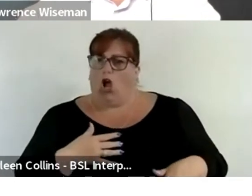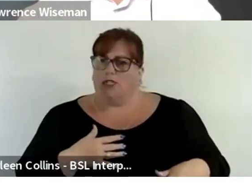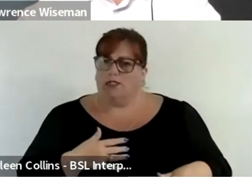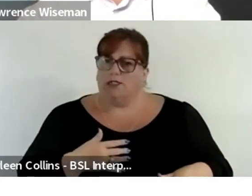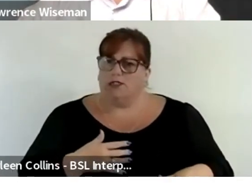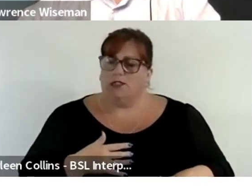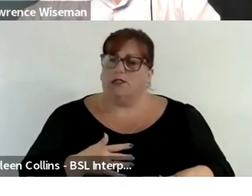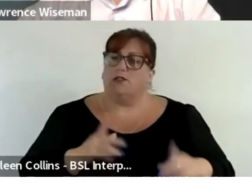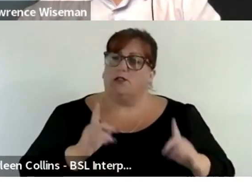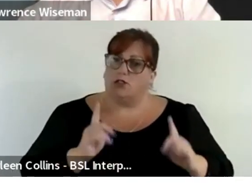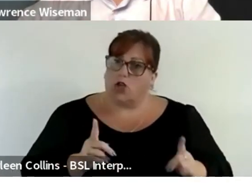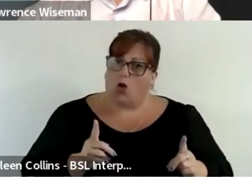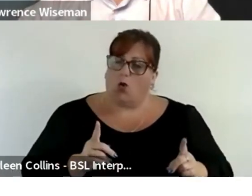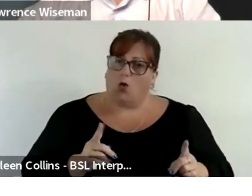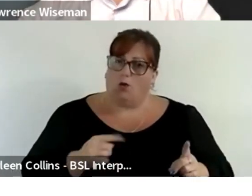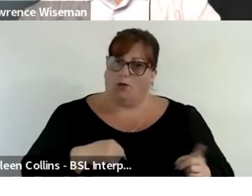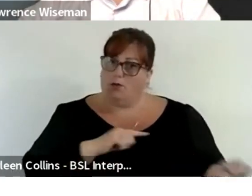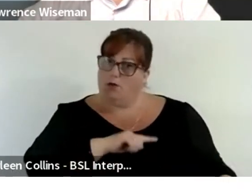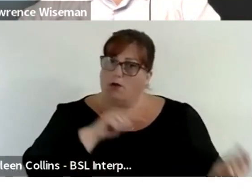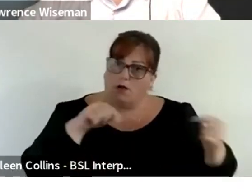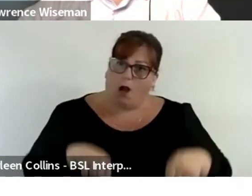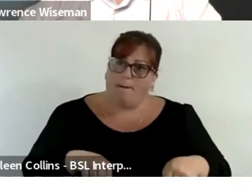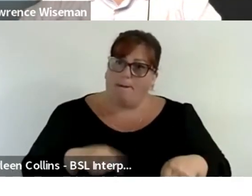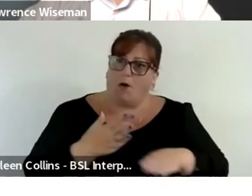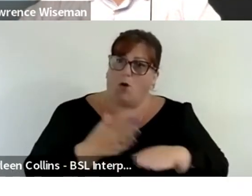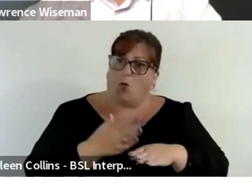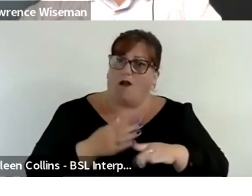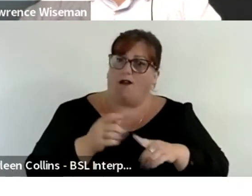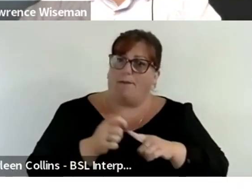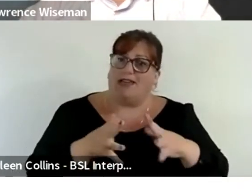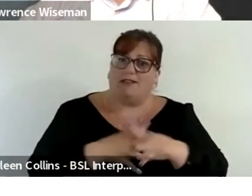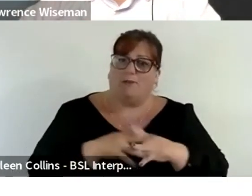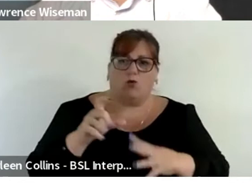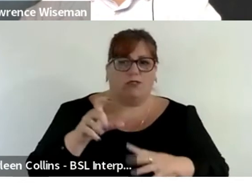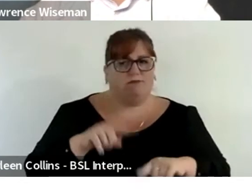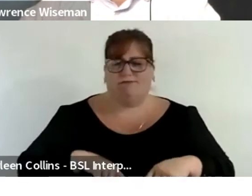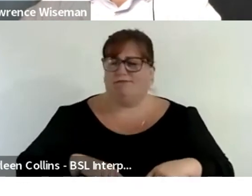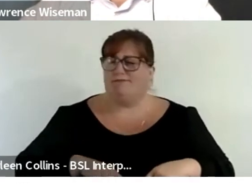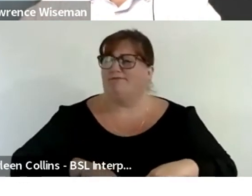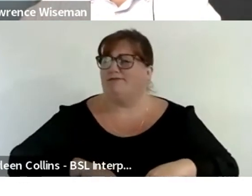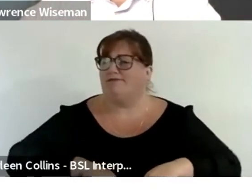The respect that I get, not just from the people I work for, so not just the